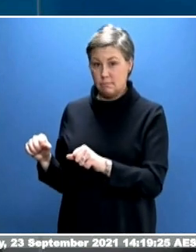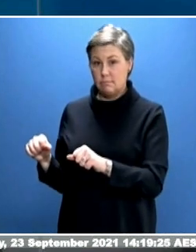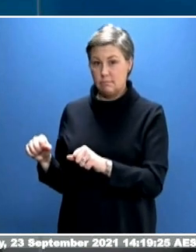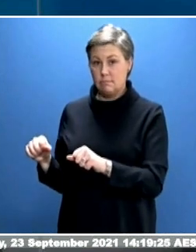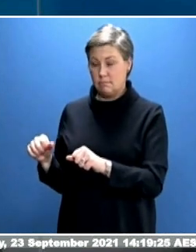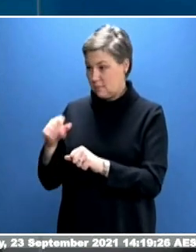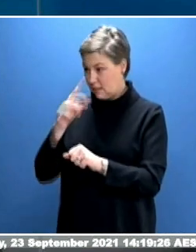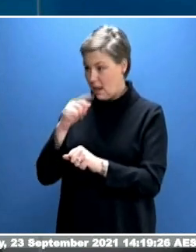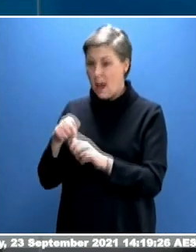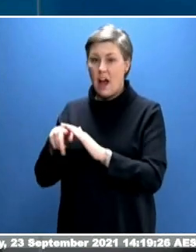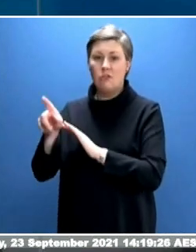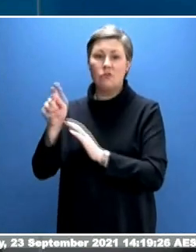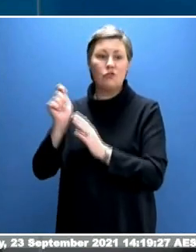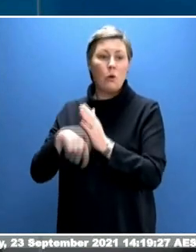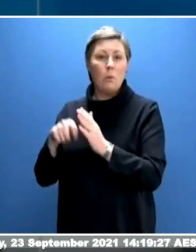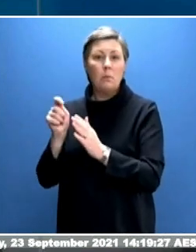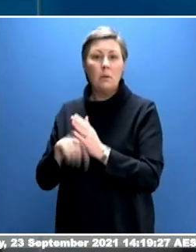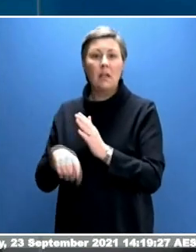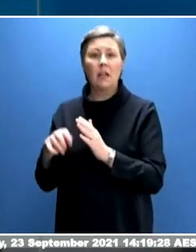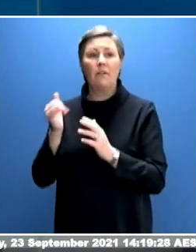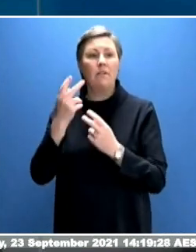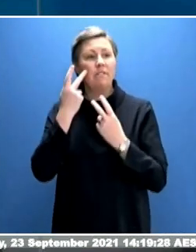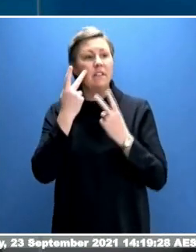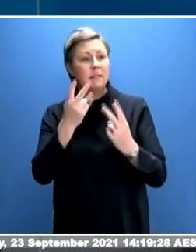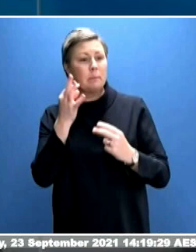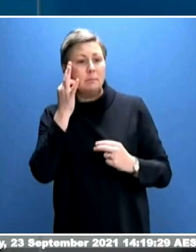It could be shopping, it could be going to a nature park, it could be going to